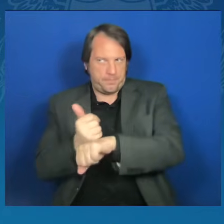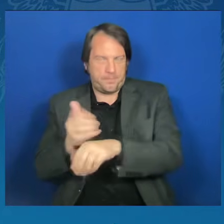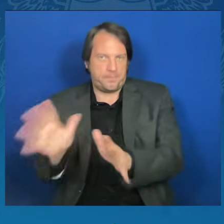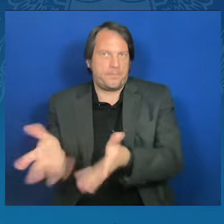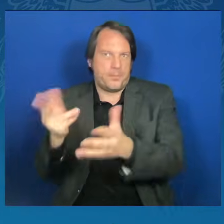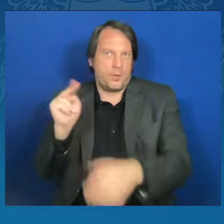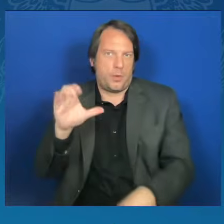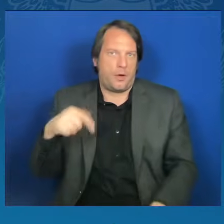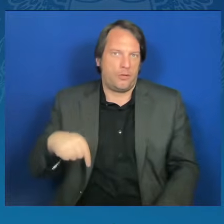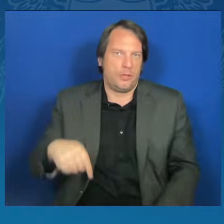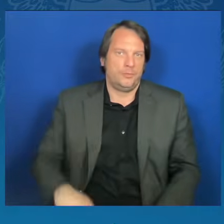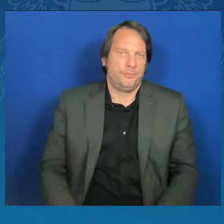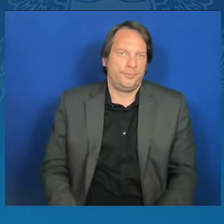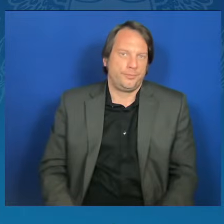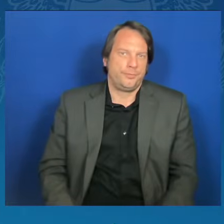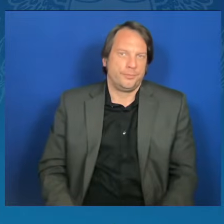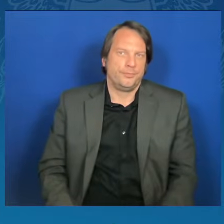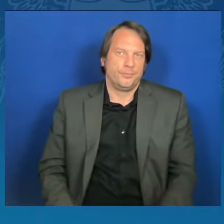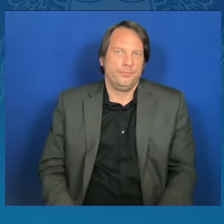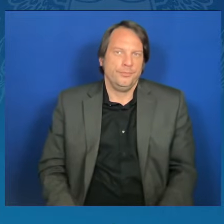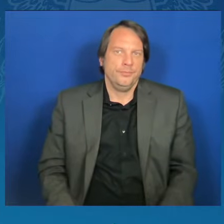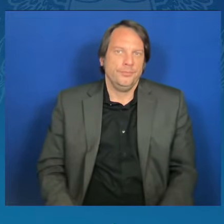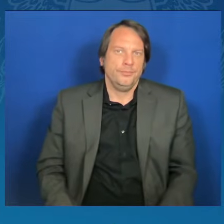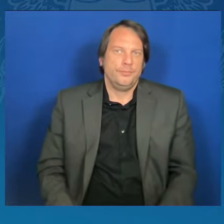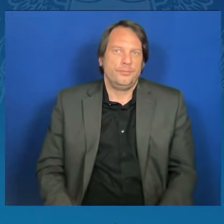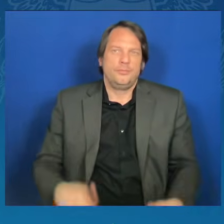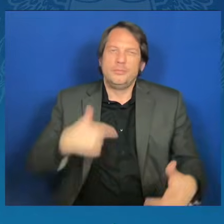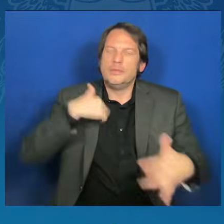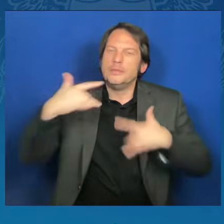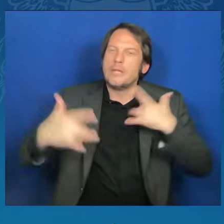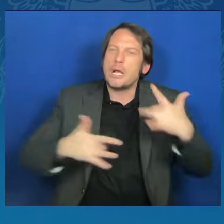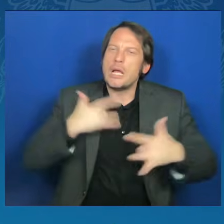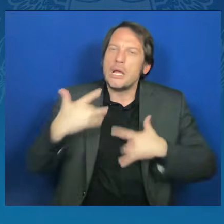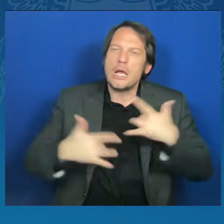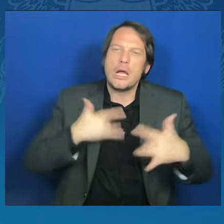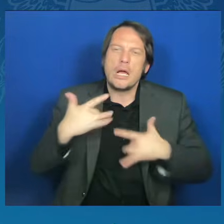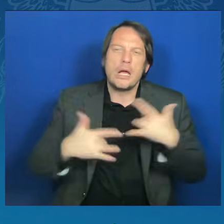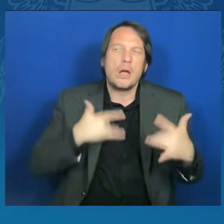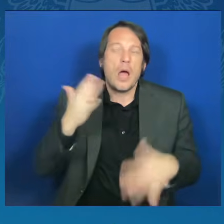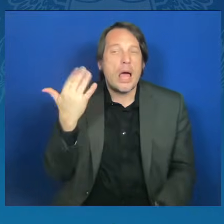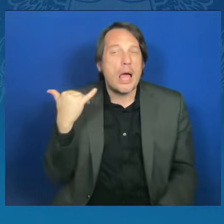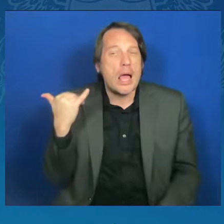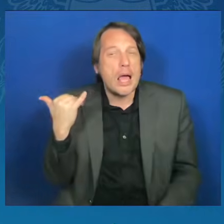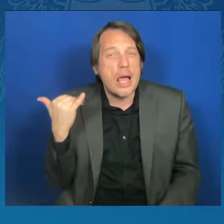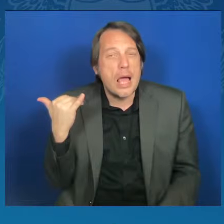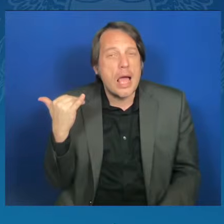And we’re very excited about it because this is just further testament to the capacity is --